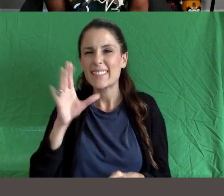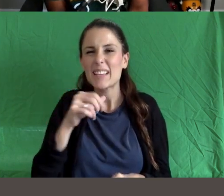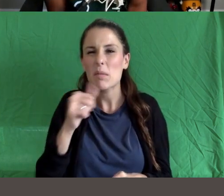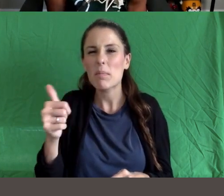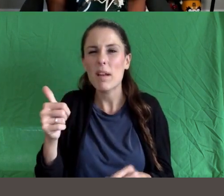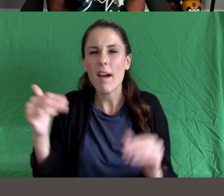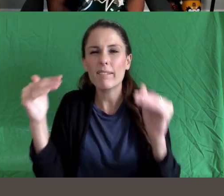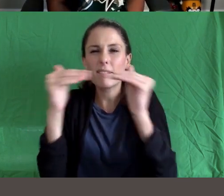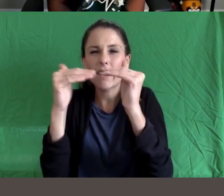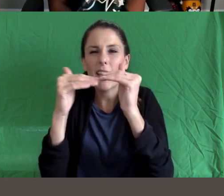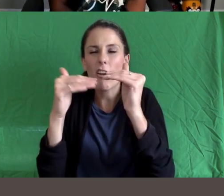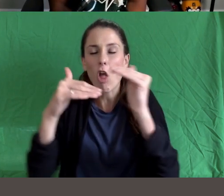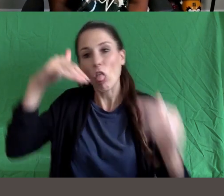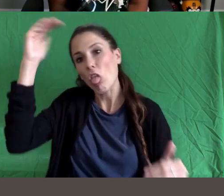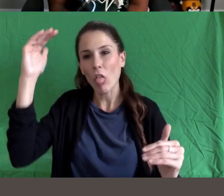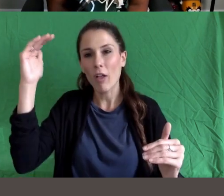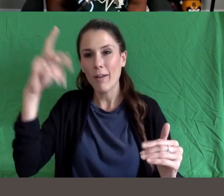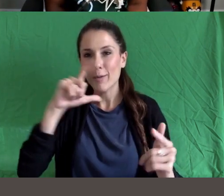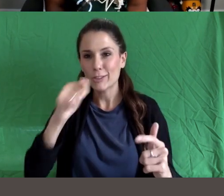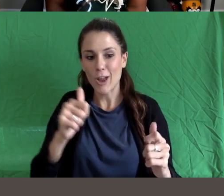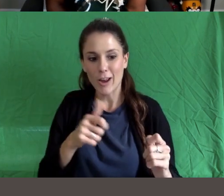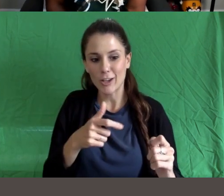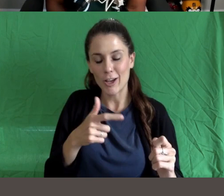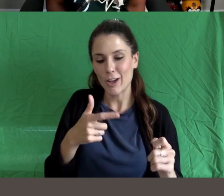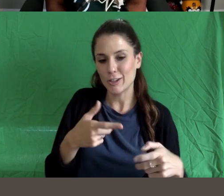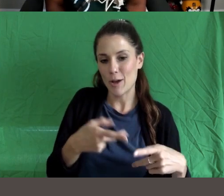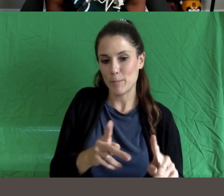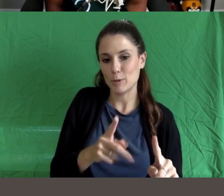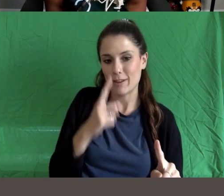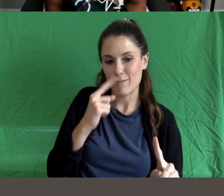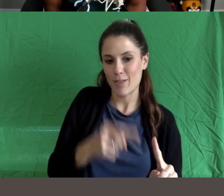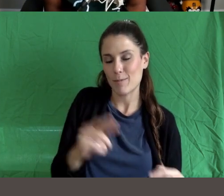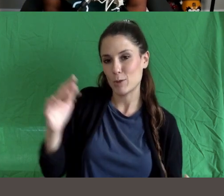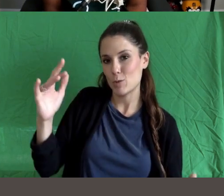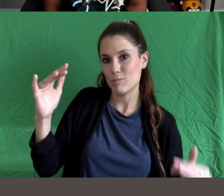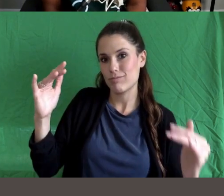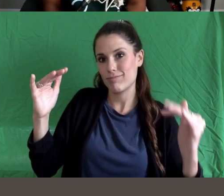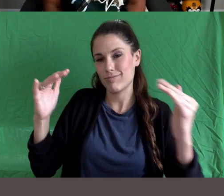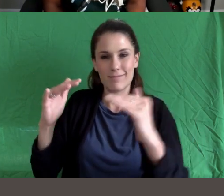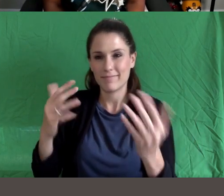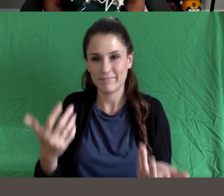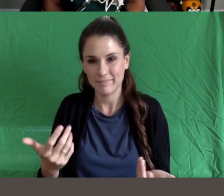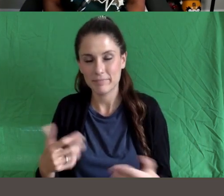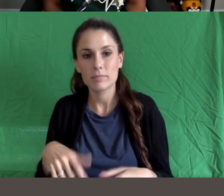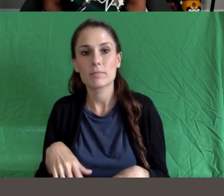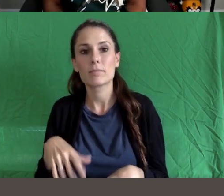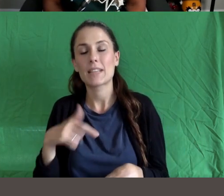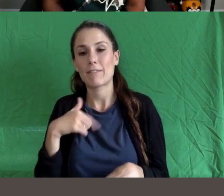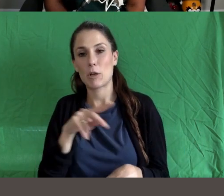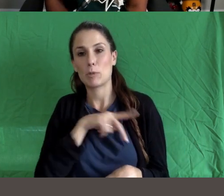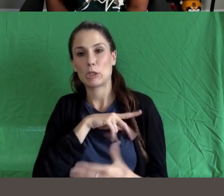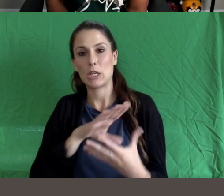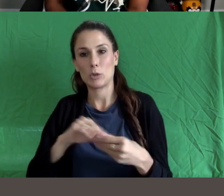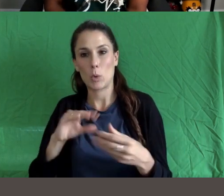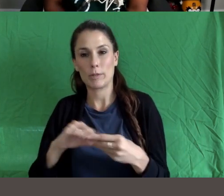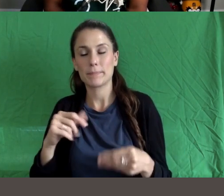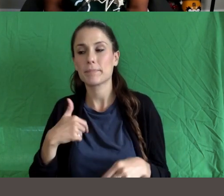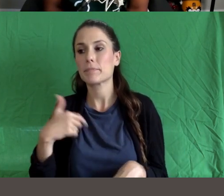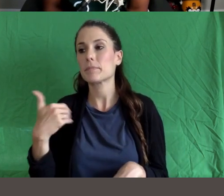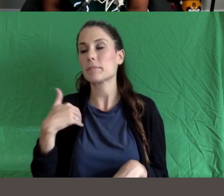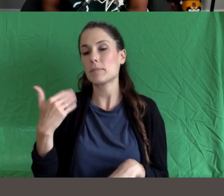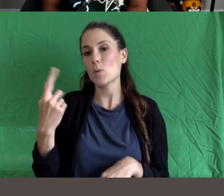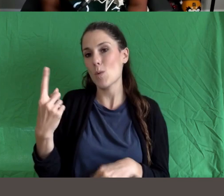There wasn't even a chance to progress into it and I have a personal story. I had a roommate